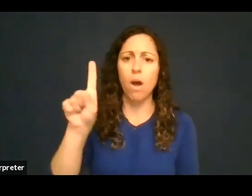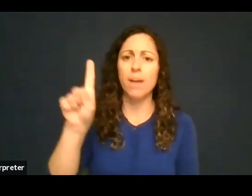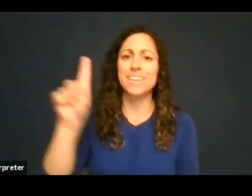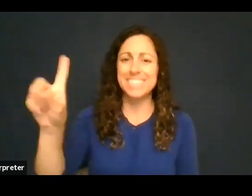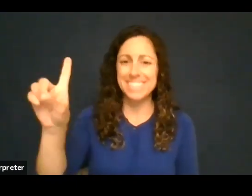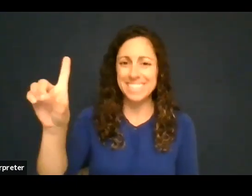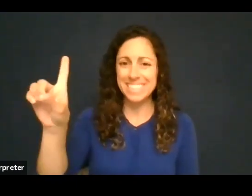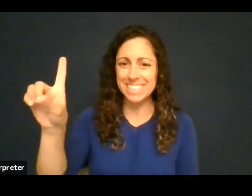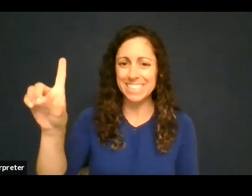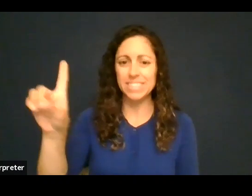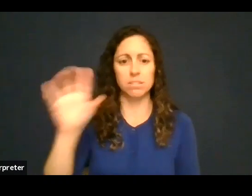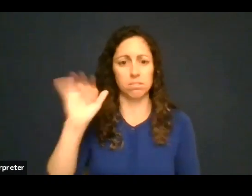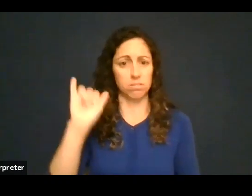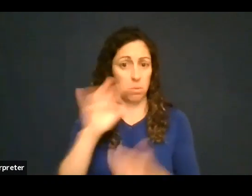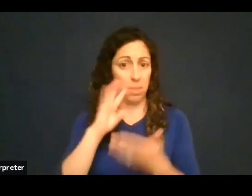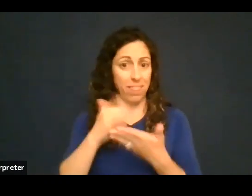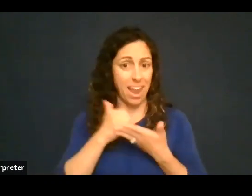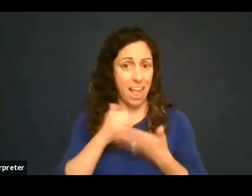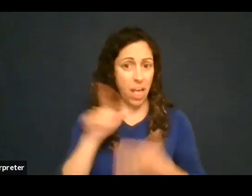Well, I think, in general, the kinds of strategies that we're